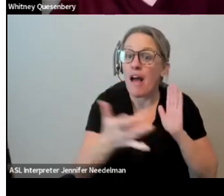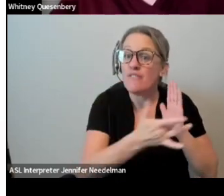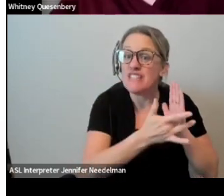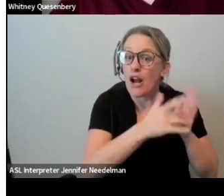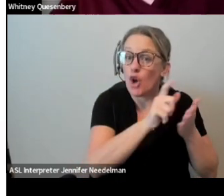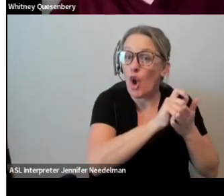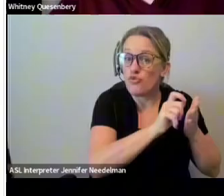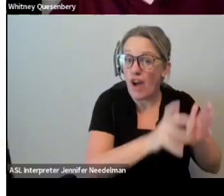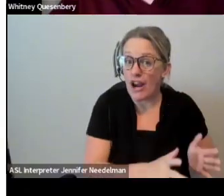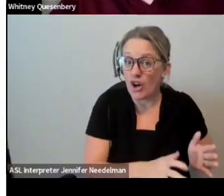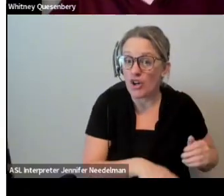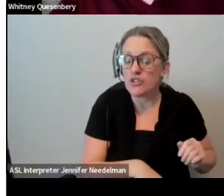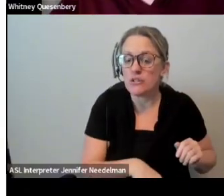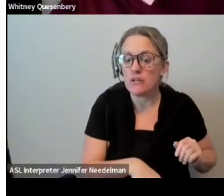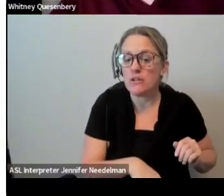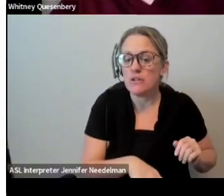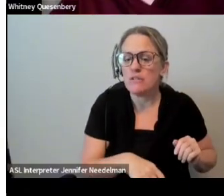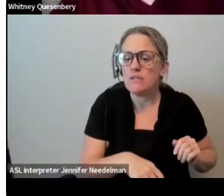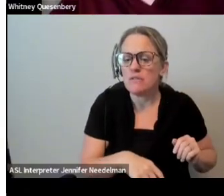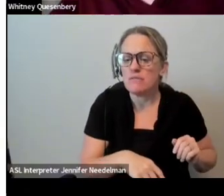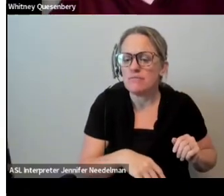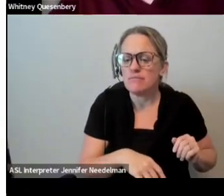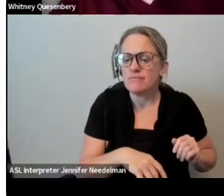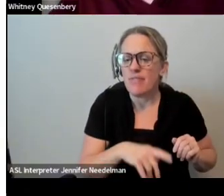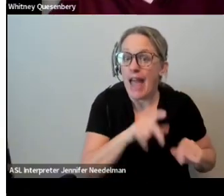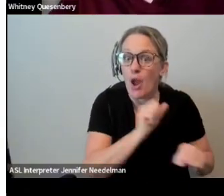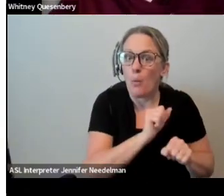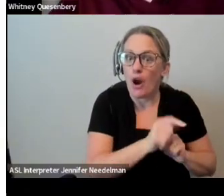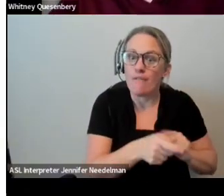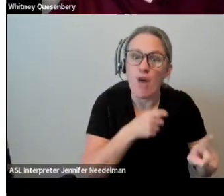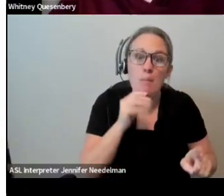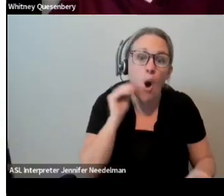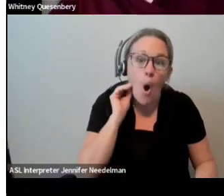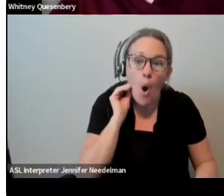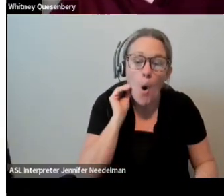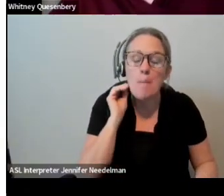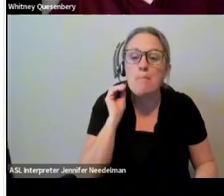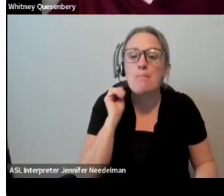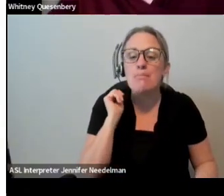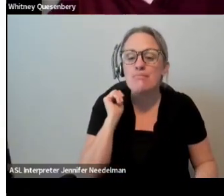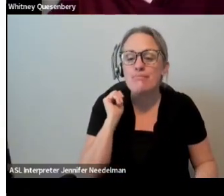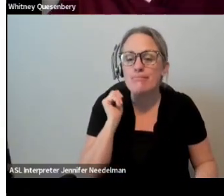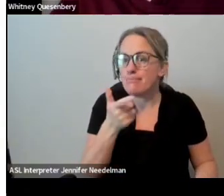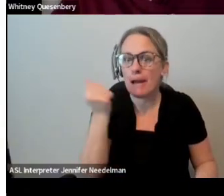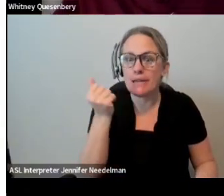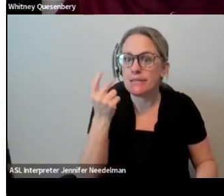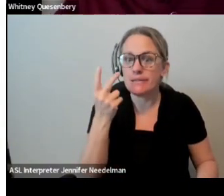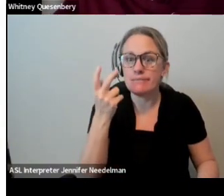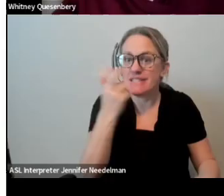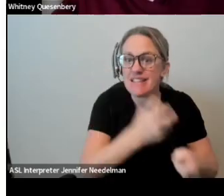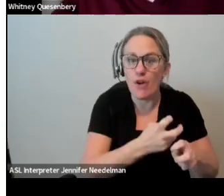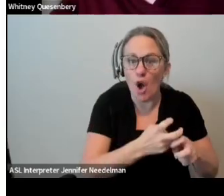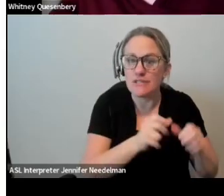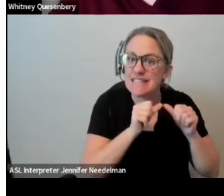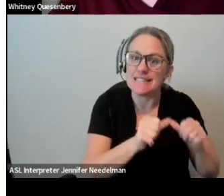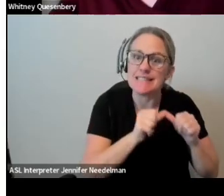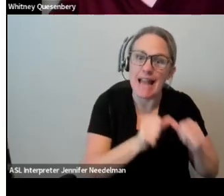of writers were early work at home people often because of difficulty sustaining a long day in the office.